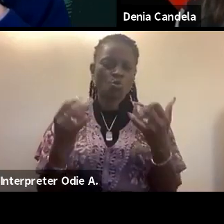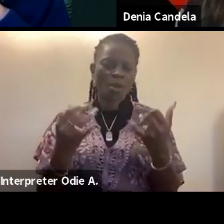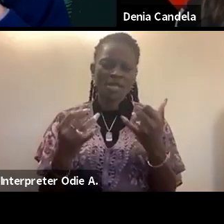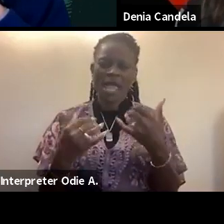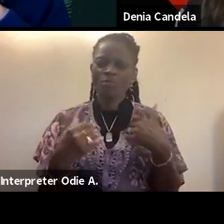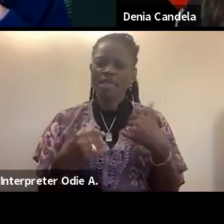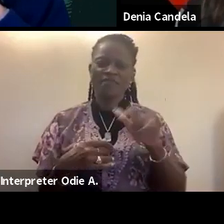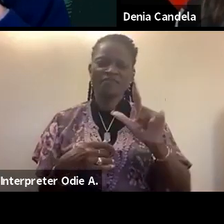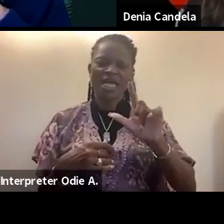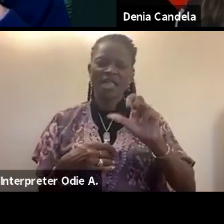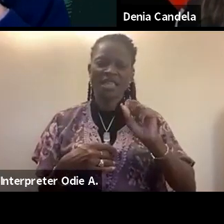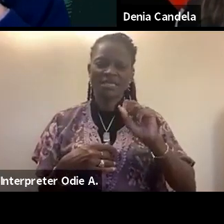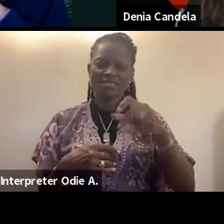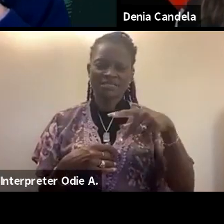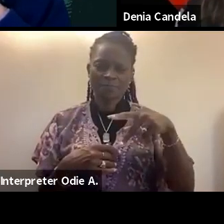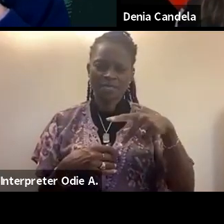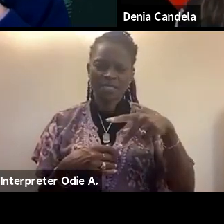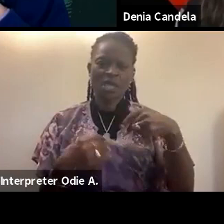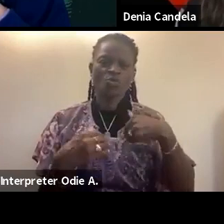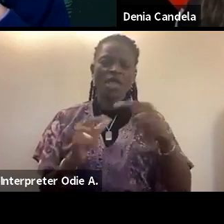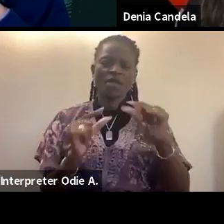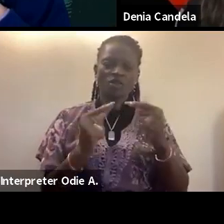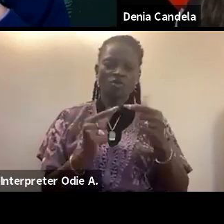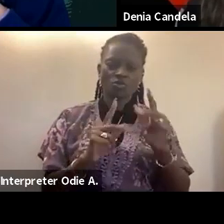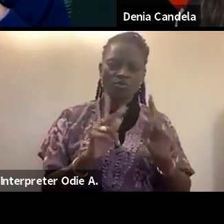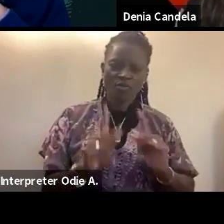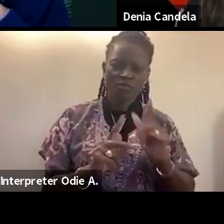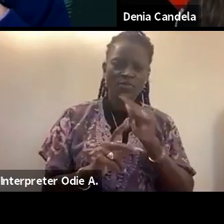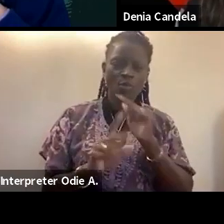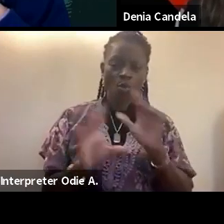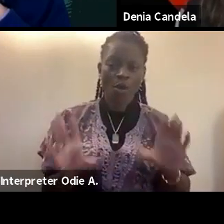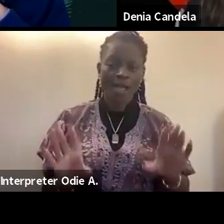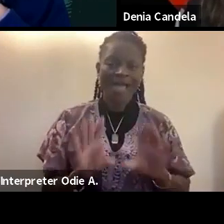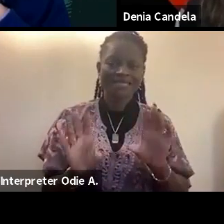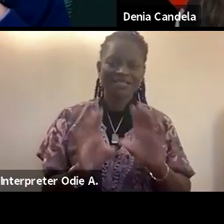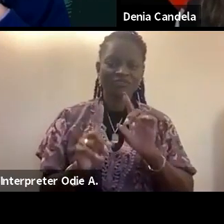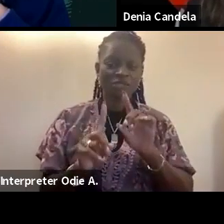of community engagement folks who are actively going to school, similar